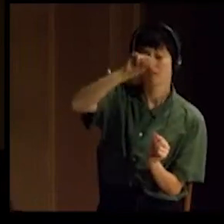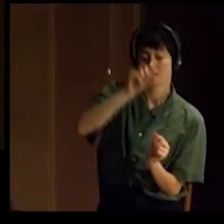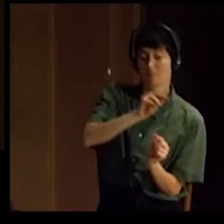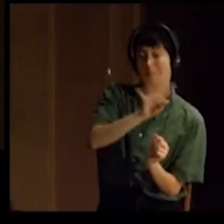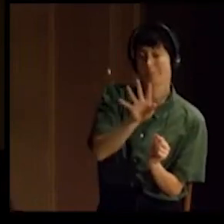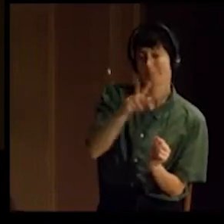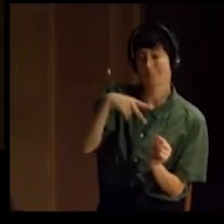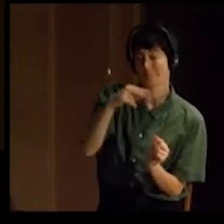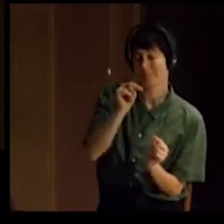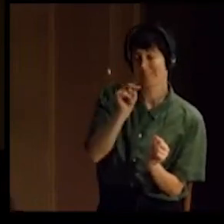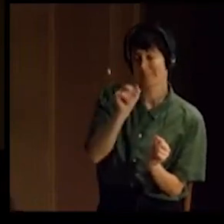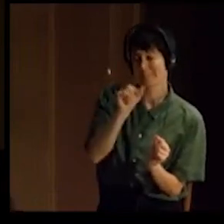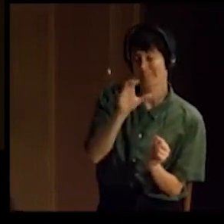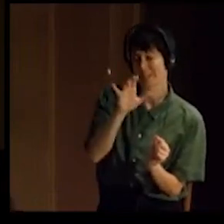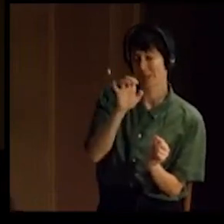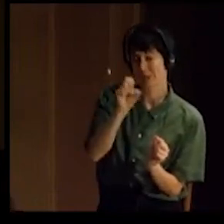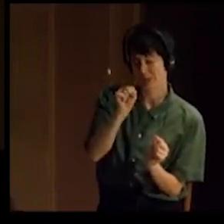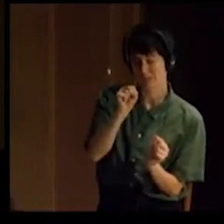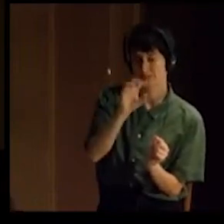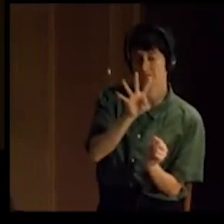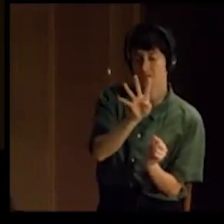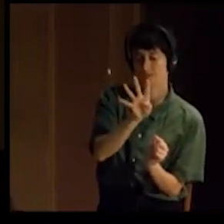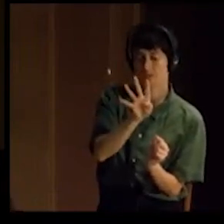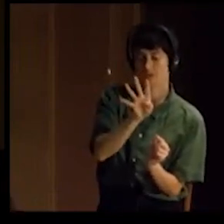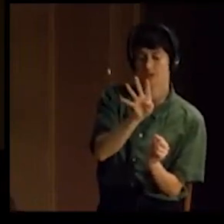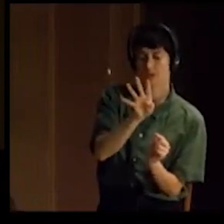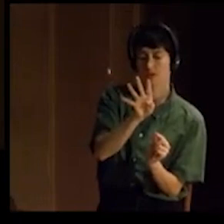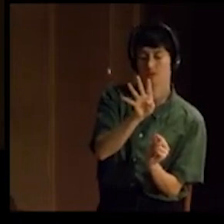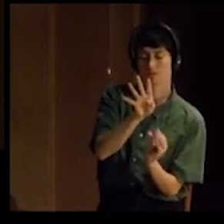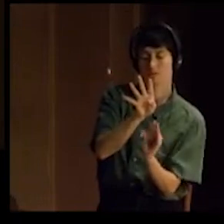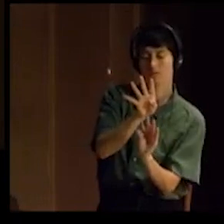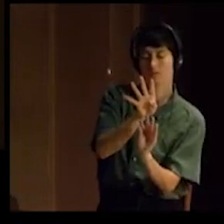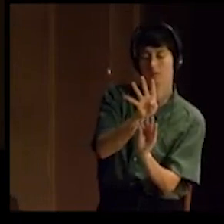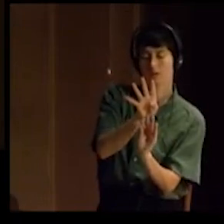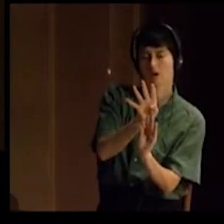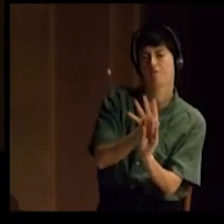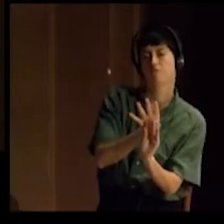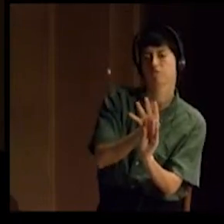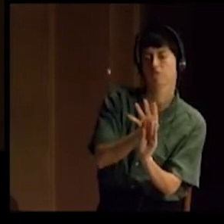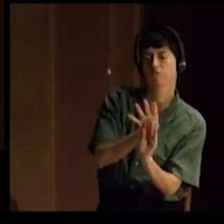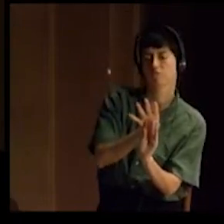is covering the downy part of the feather, how is the dark down absorbing the heat?